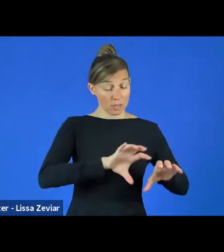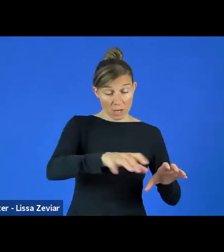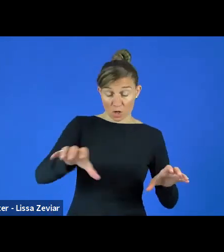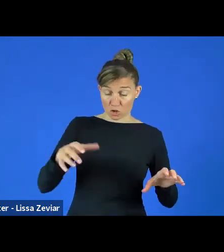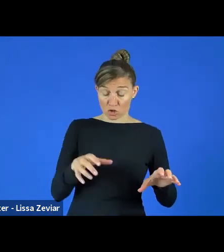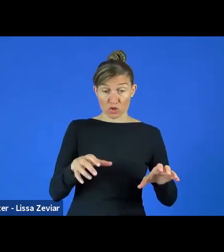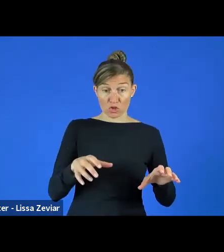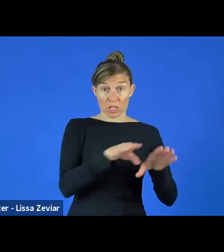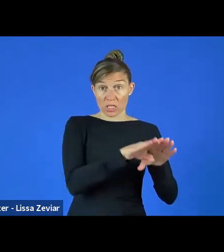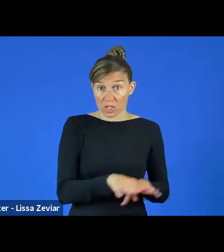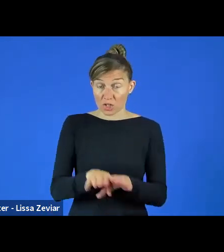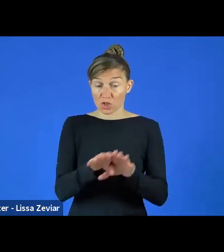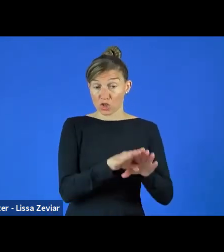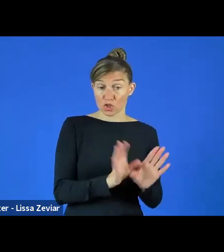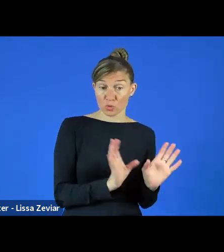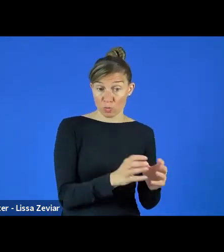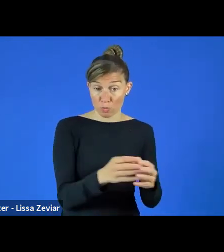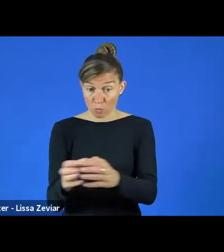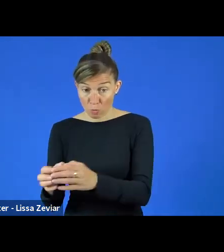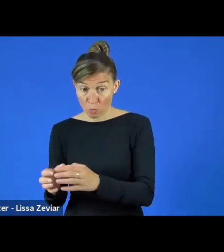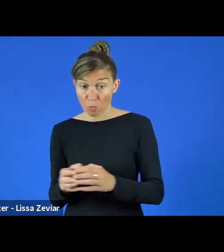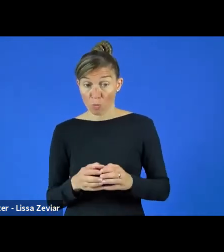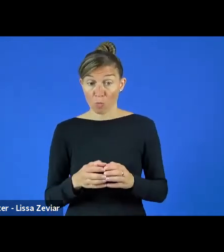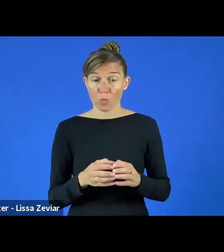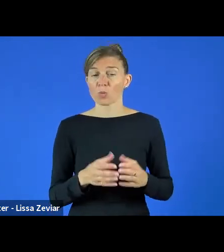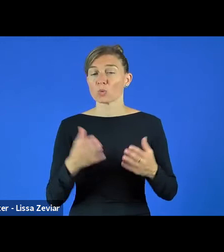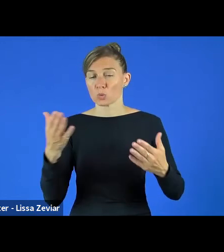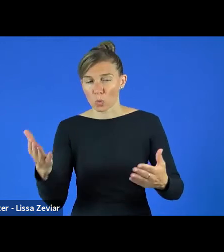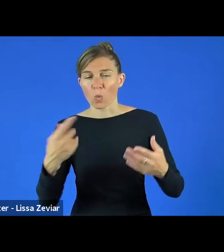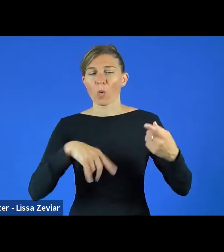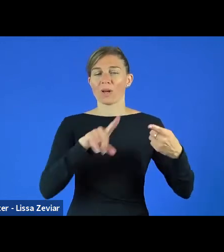From CEN, CENELEC, ETSI and user organisations.